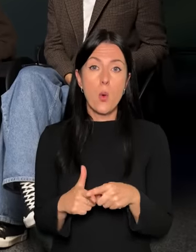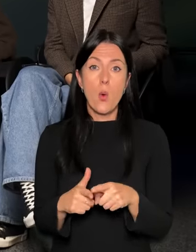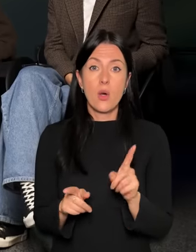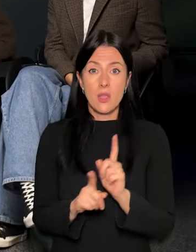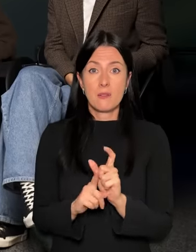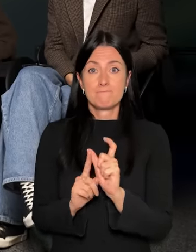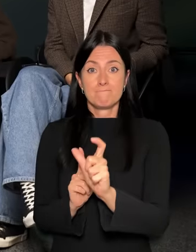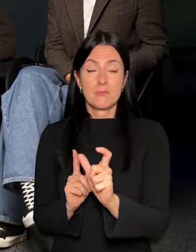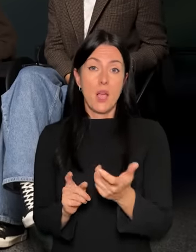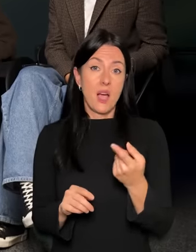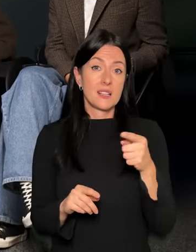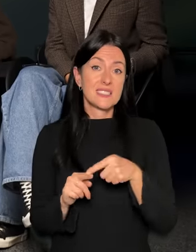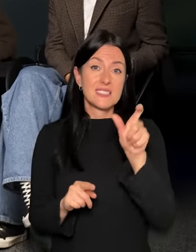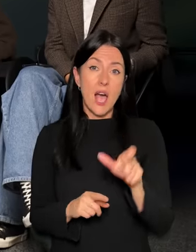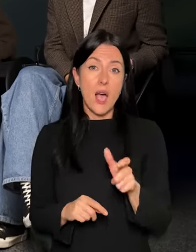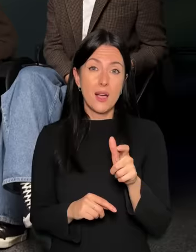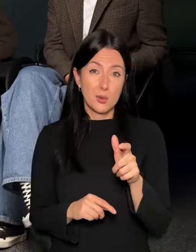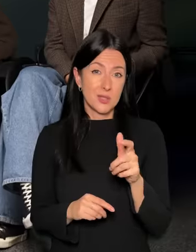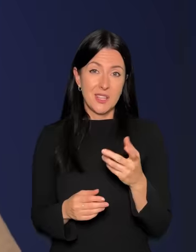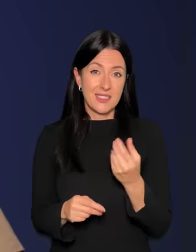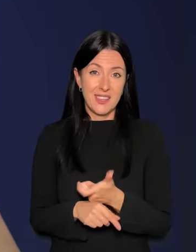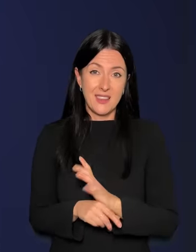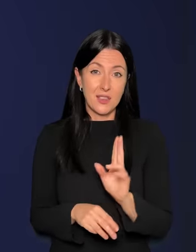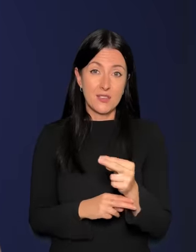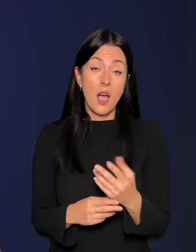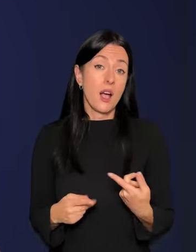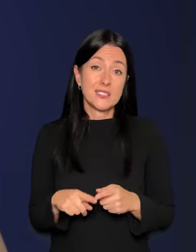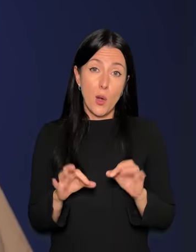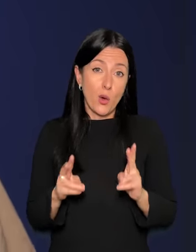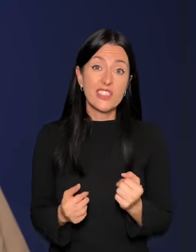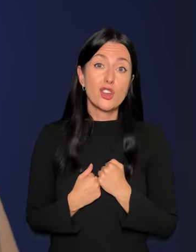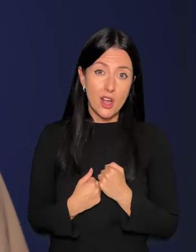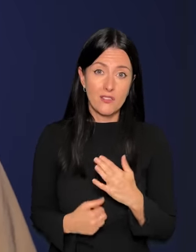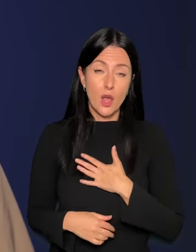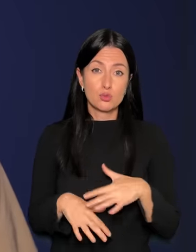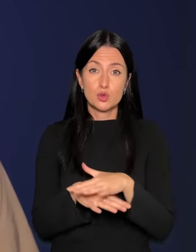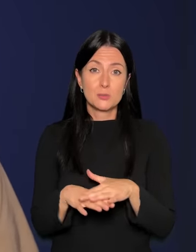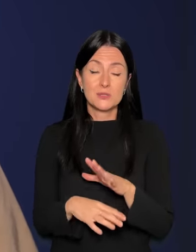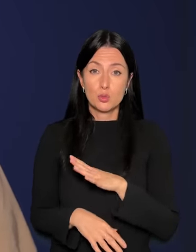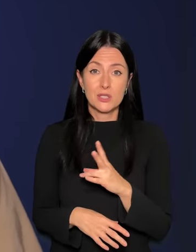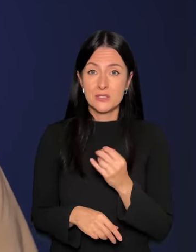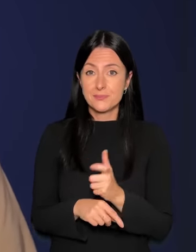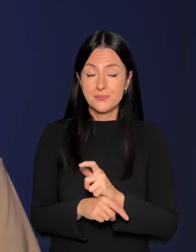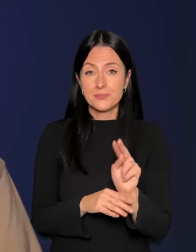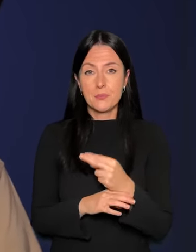or refers to me in such a way, that person is not very well-mannered. But that's okay; unfortunately, in our society, not everyone is well-mannered.